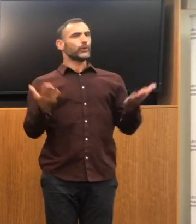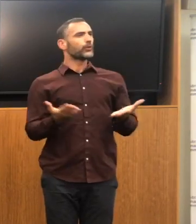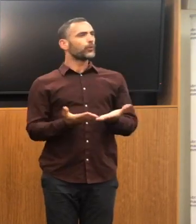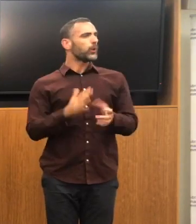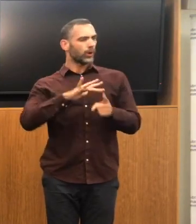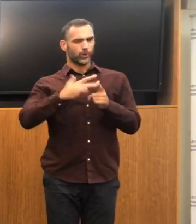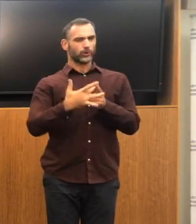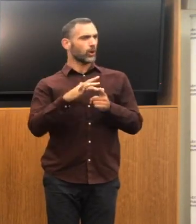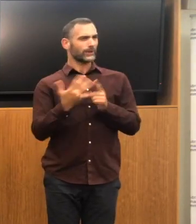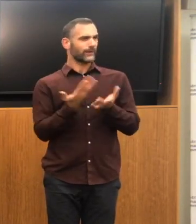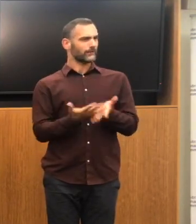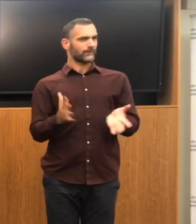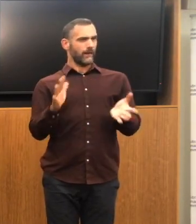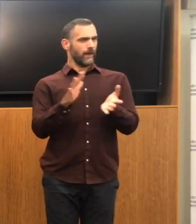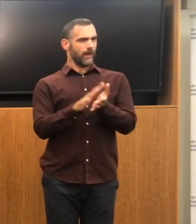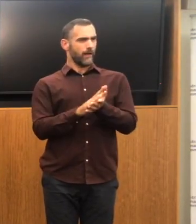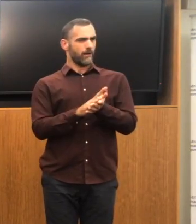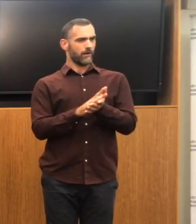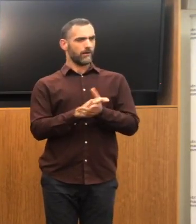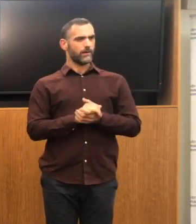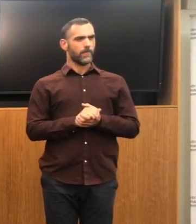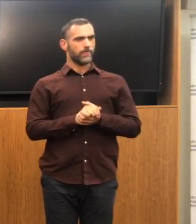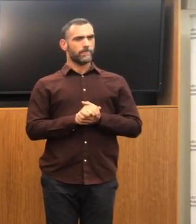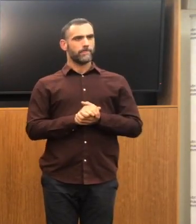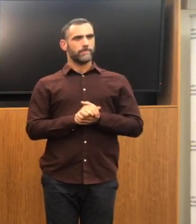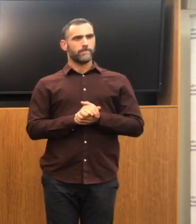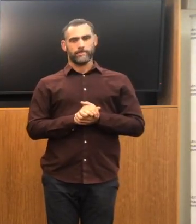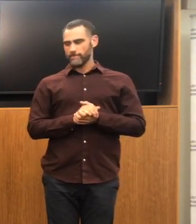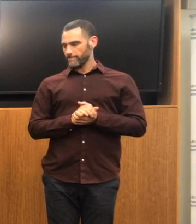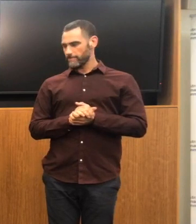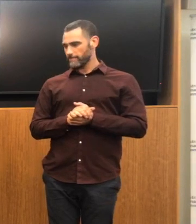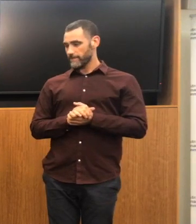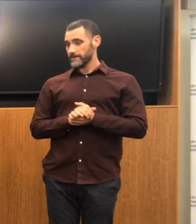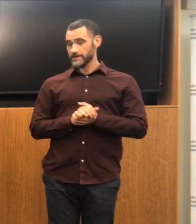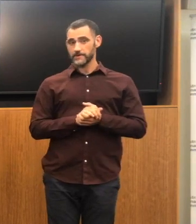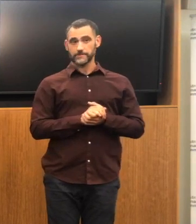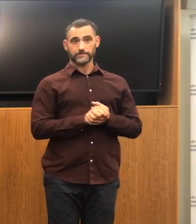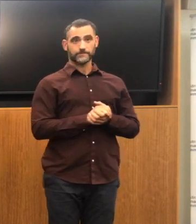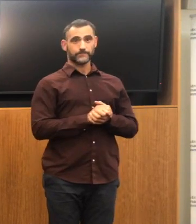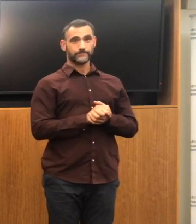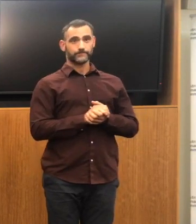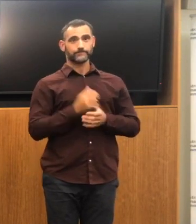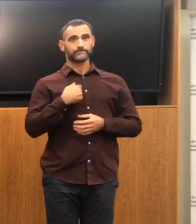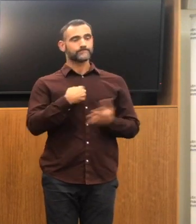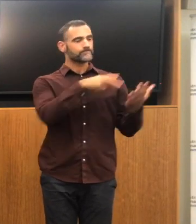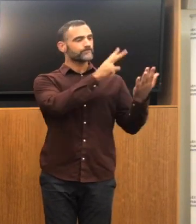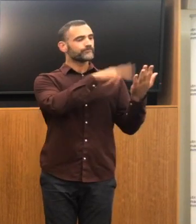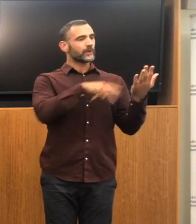One of the things that's been really striking to me reading about the situation on Manus Island in Nauru